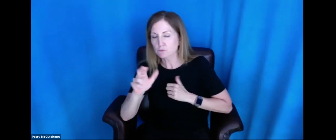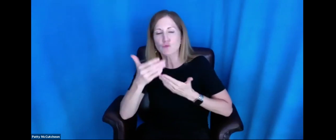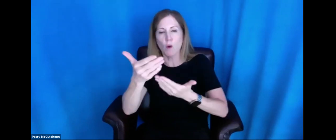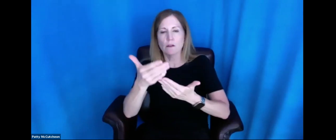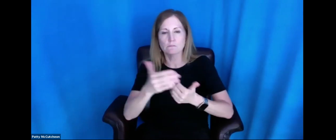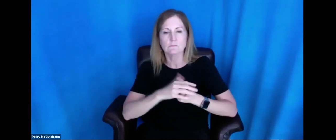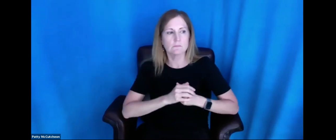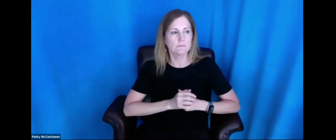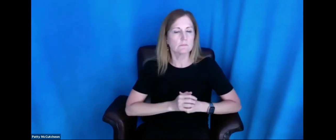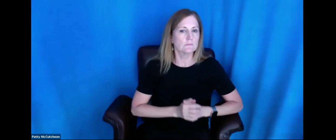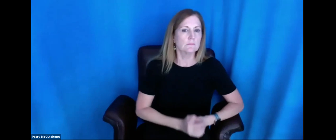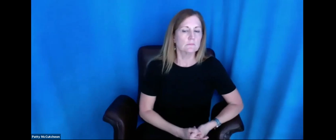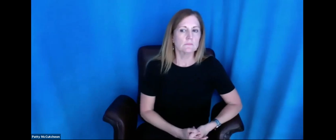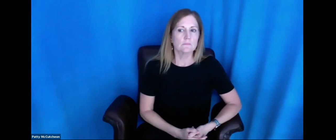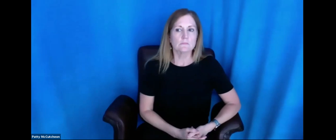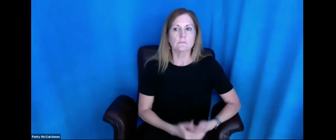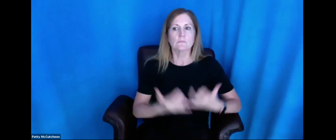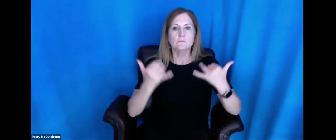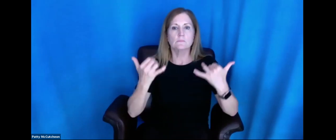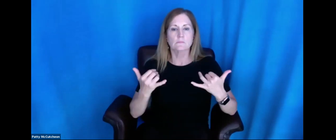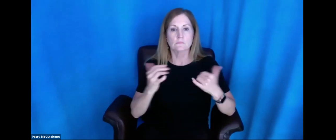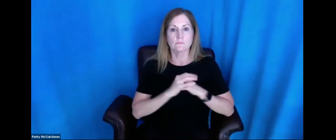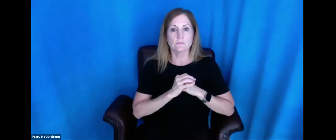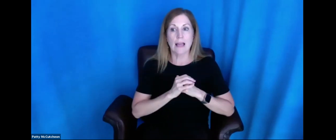Michael Wall: Which hopefully will not cause any